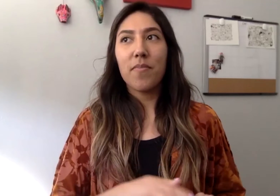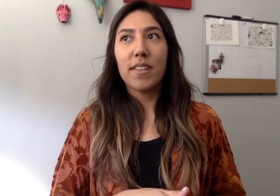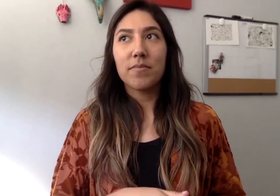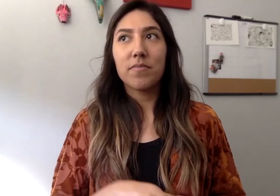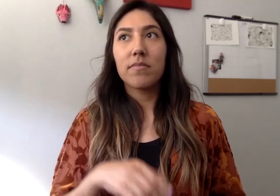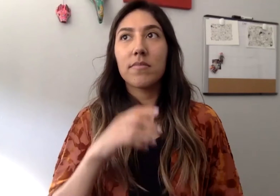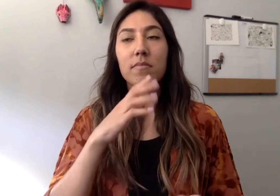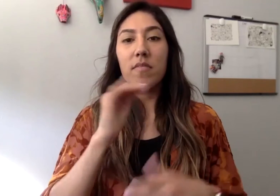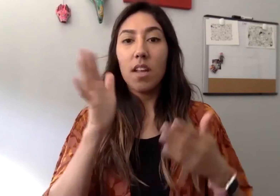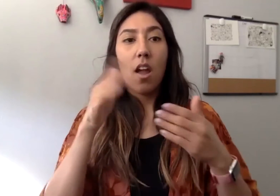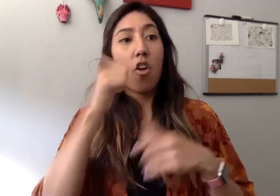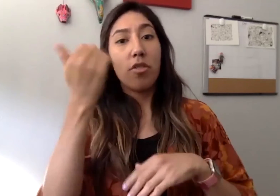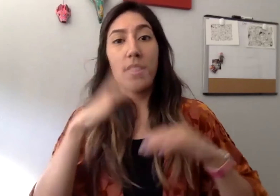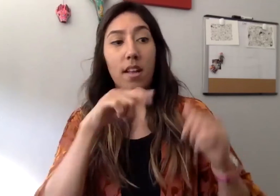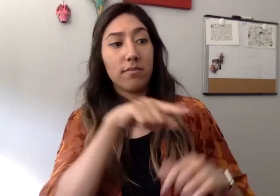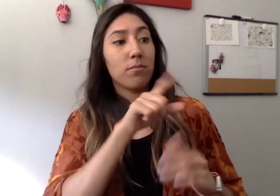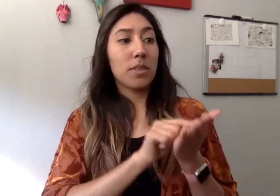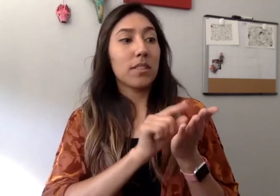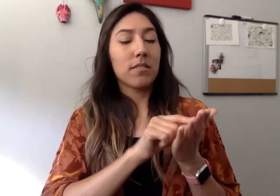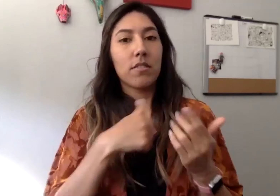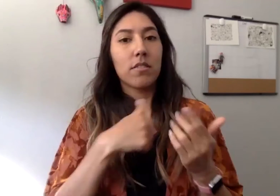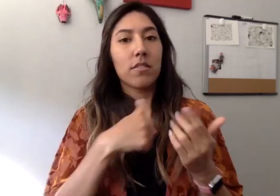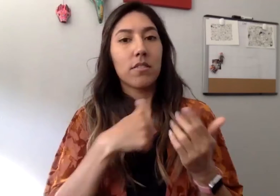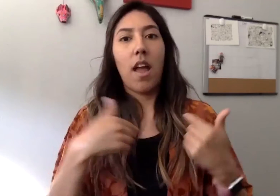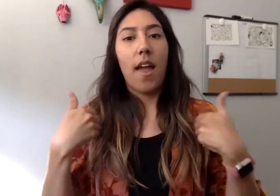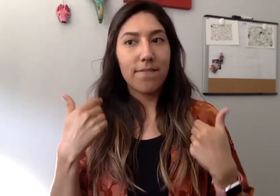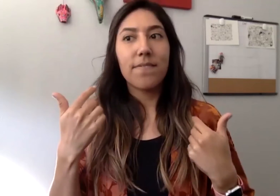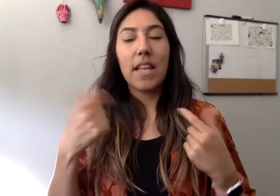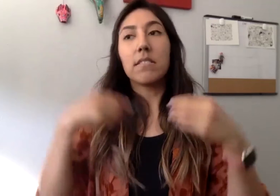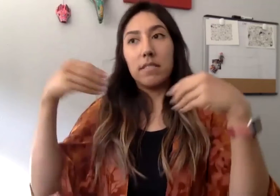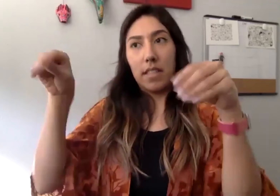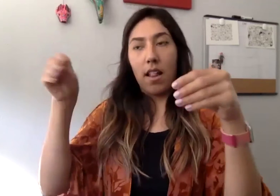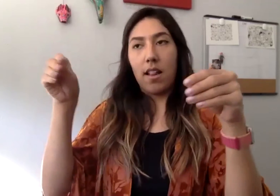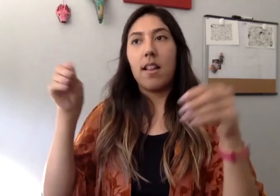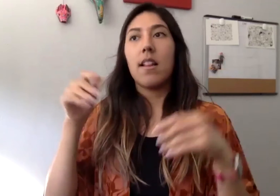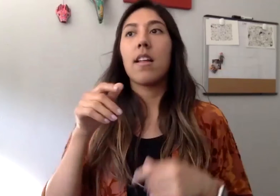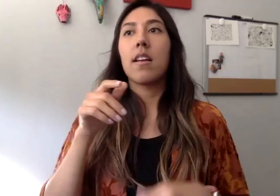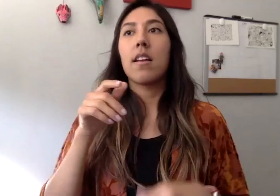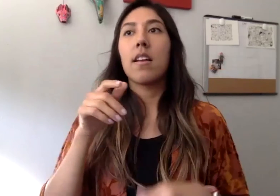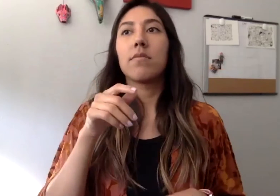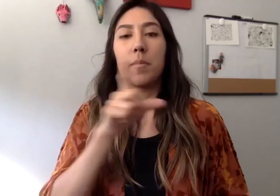You can find a variety of items for sale other than my prints on my Etsy shop.